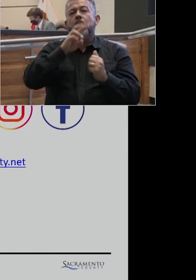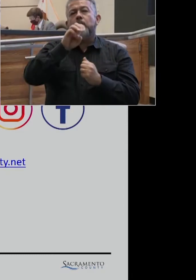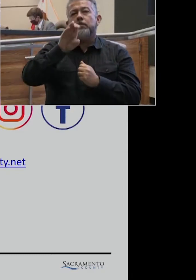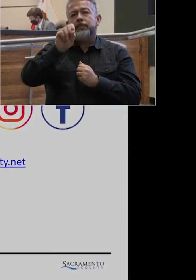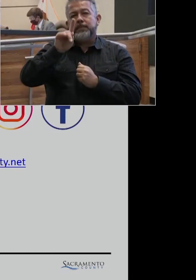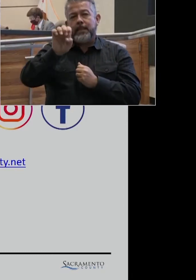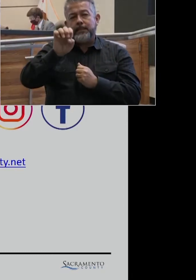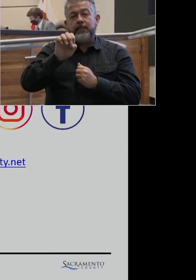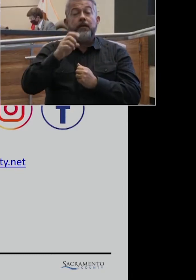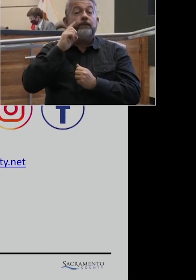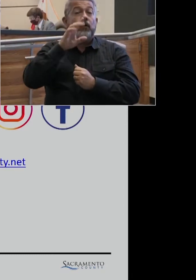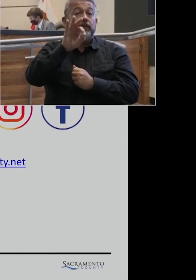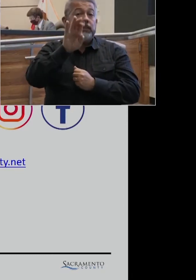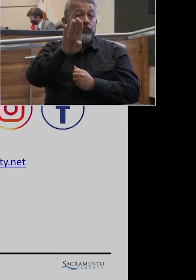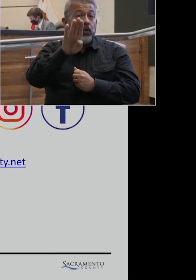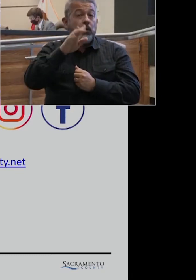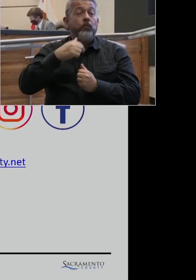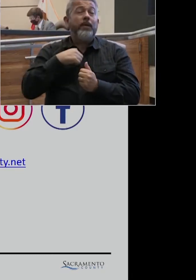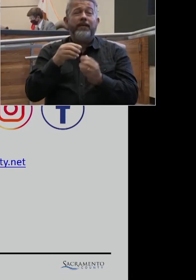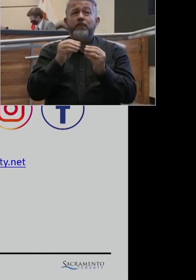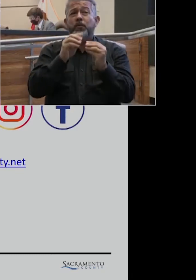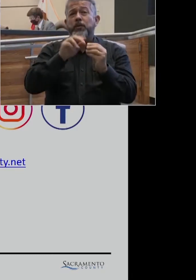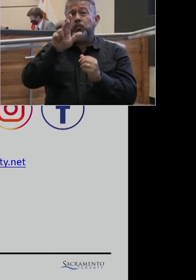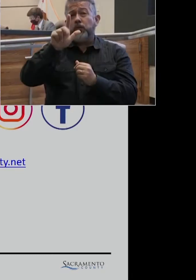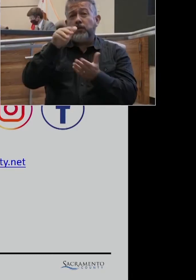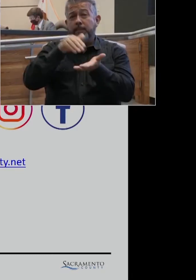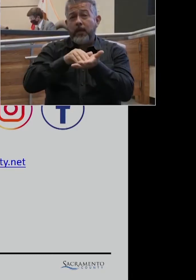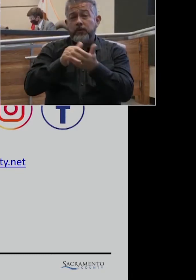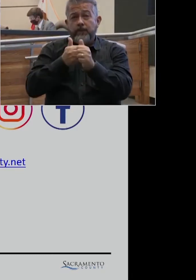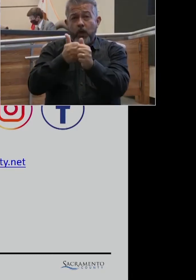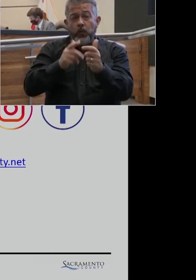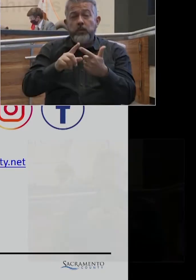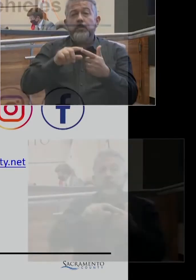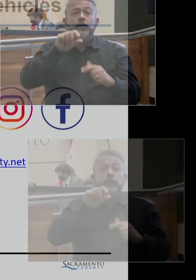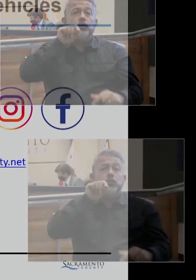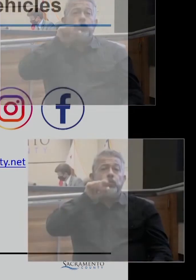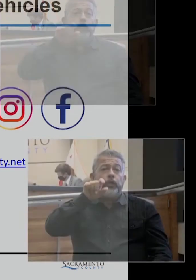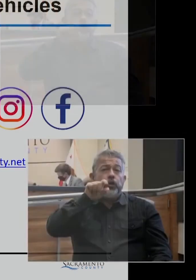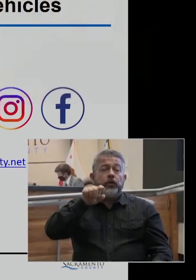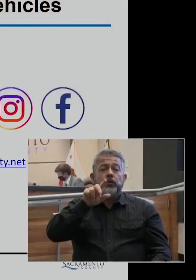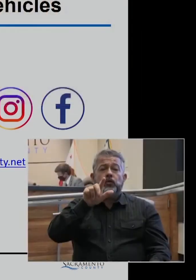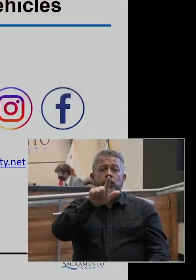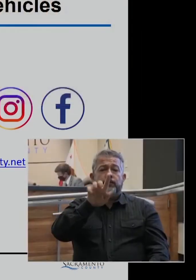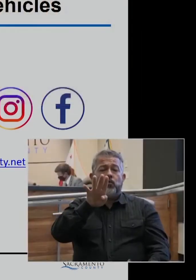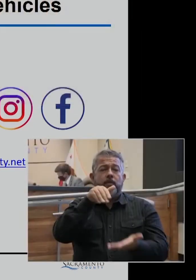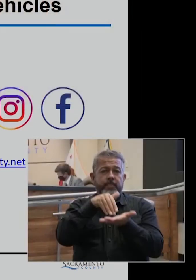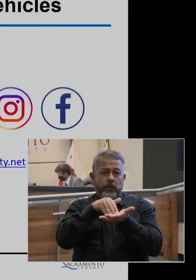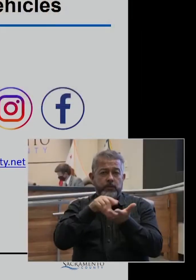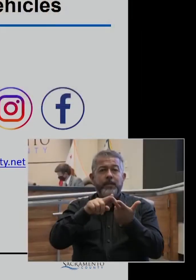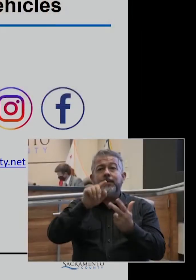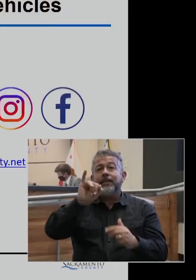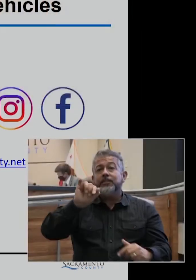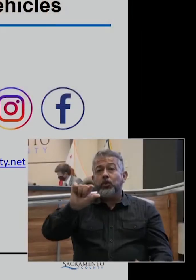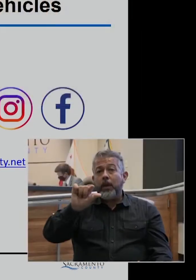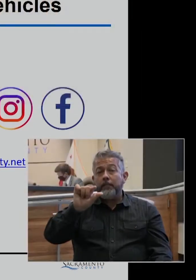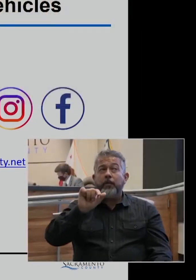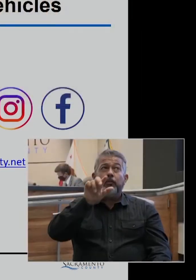IT. FOR FACEBOOK WE HAVE 3,000 FOR FACEBOOK WE HAVE 3,000 FOLLOWERS, TWITTER, 4,000, FOLLOWERS, TWITTER, 4,000, INSTAGRAM, 3500.